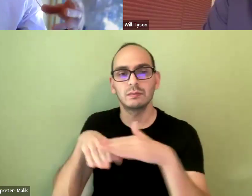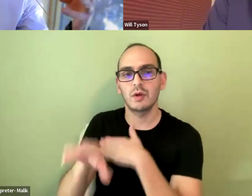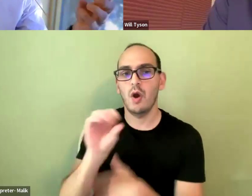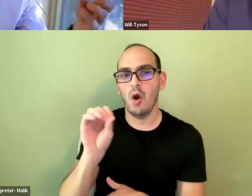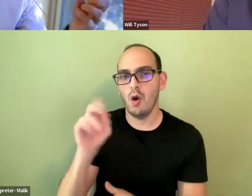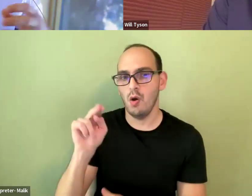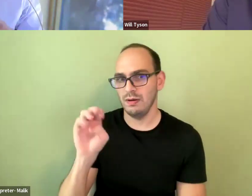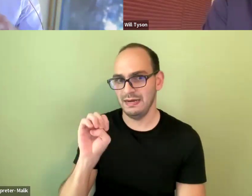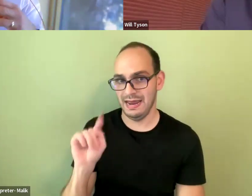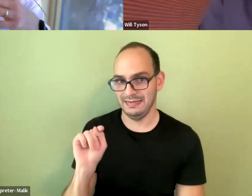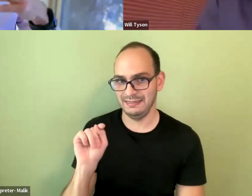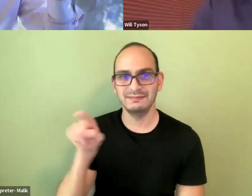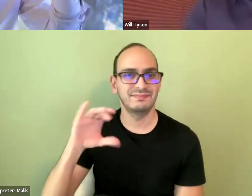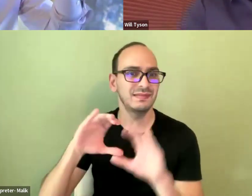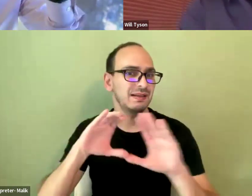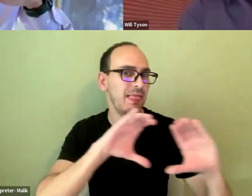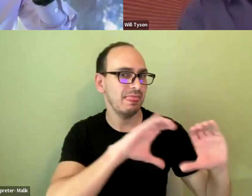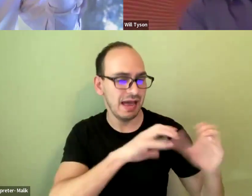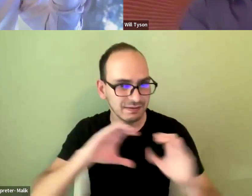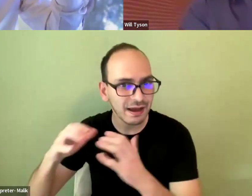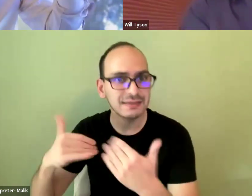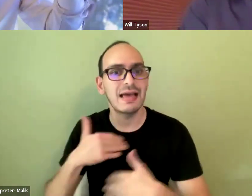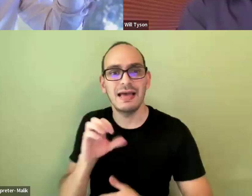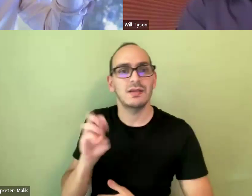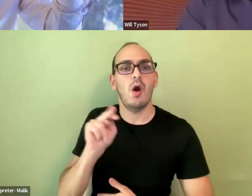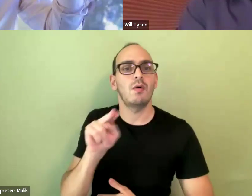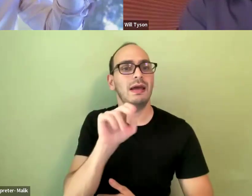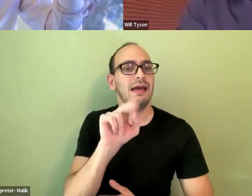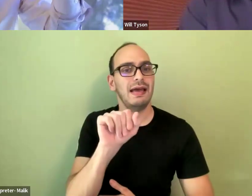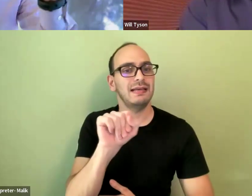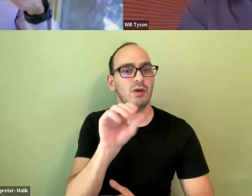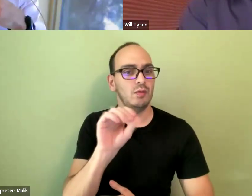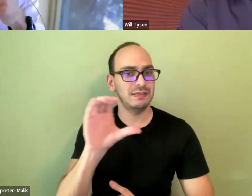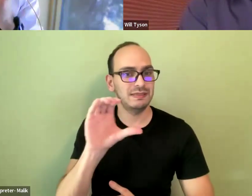And oh net classifies has its own SOC code system. And then